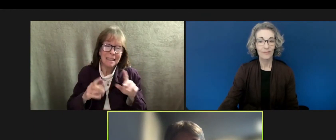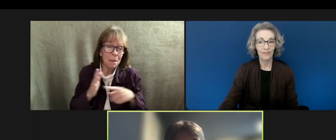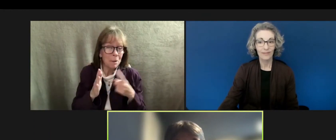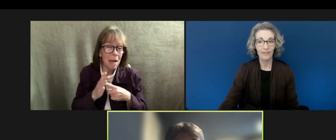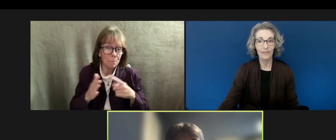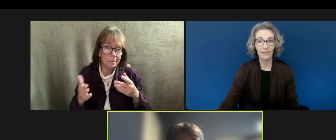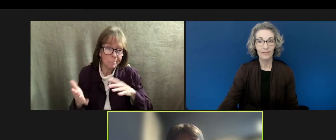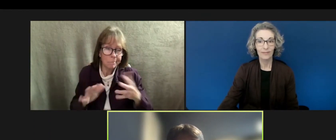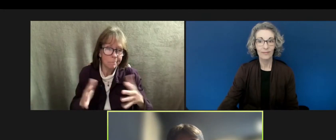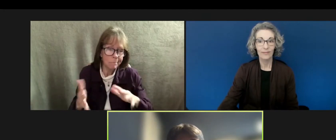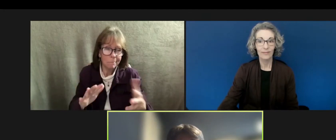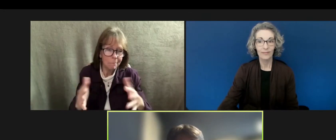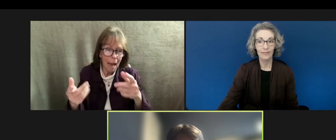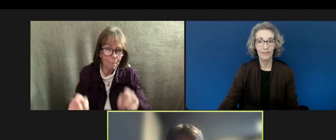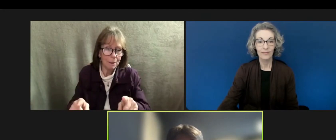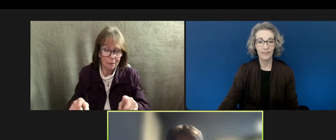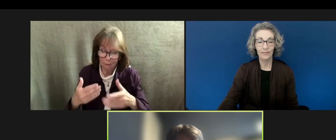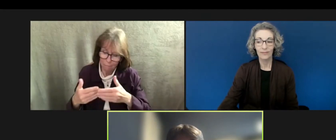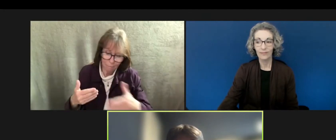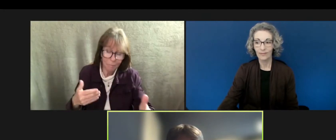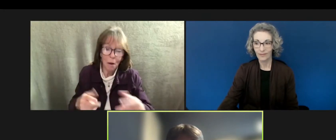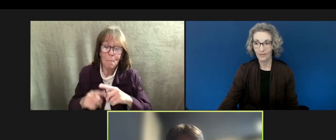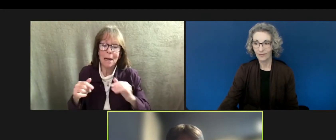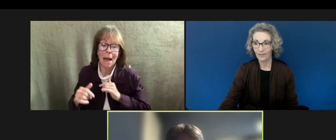I'm going to pass it on to Yael.